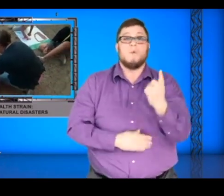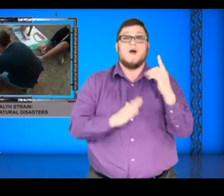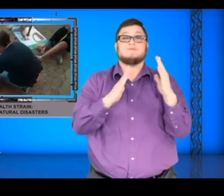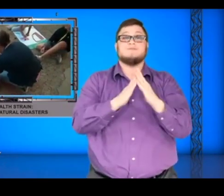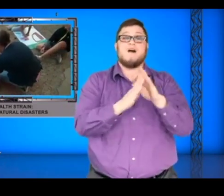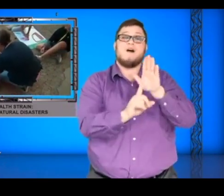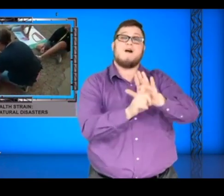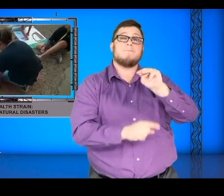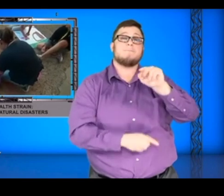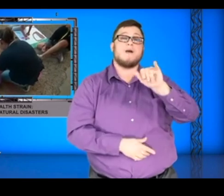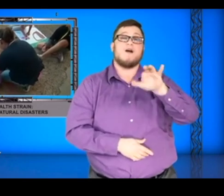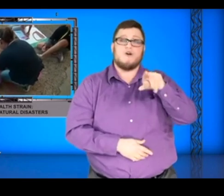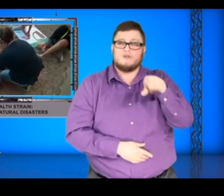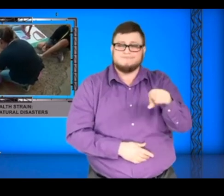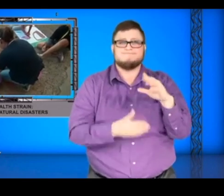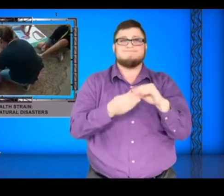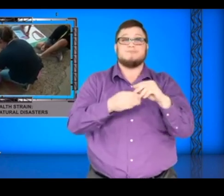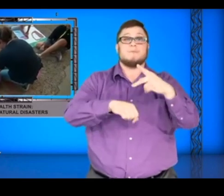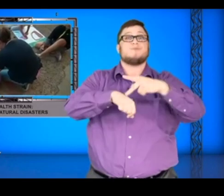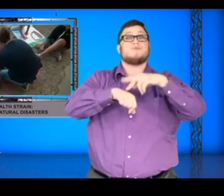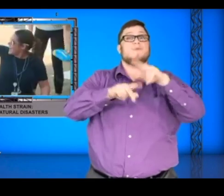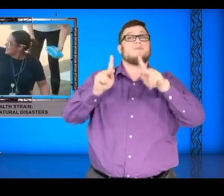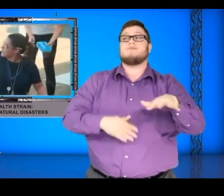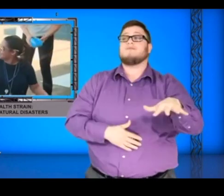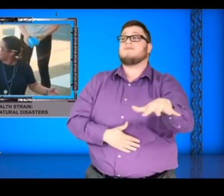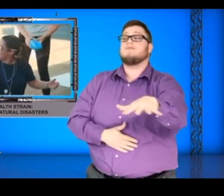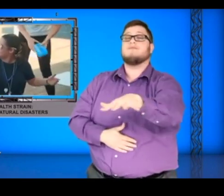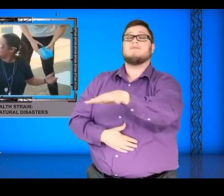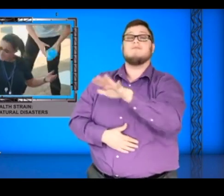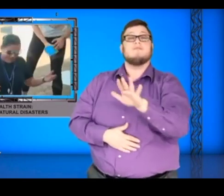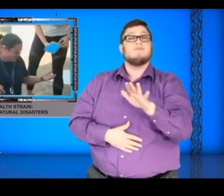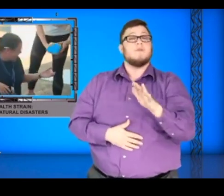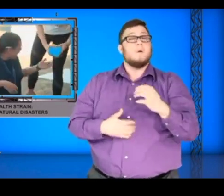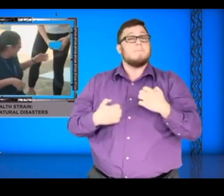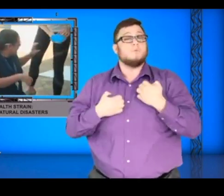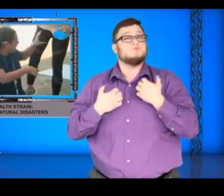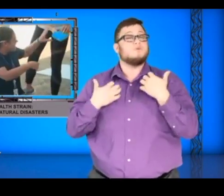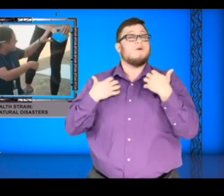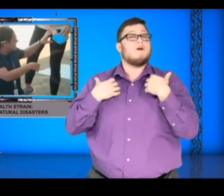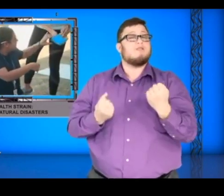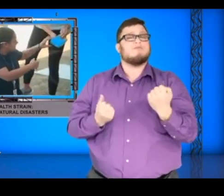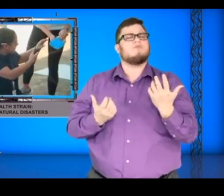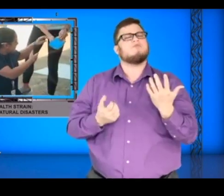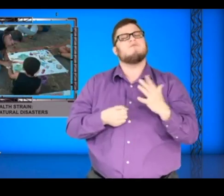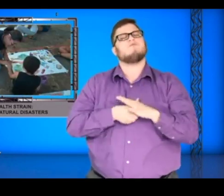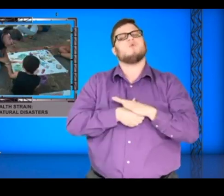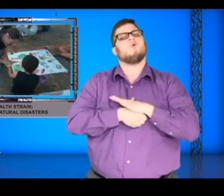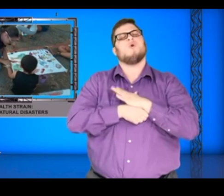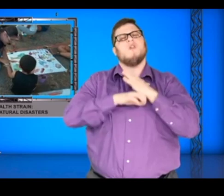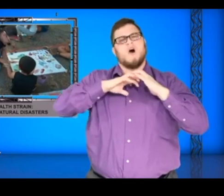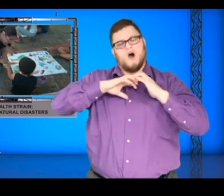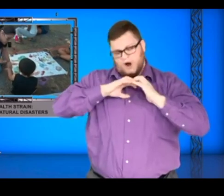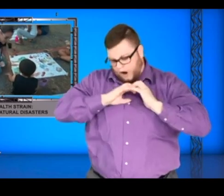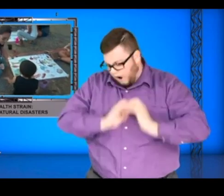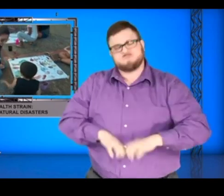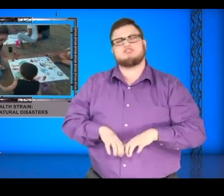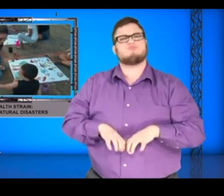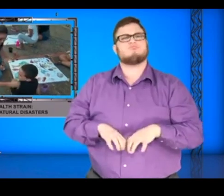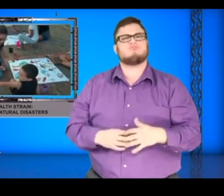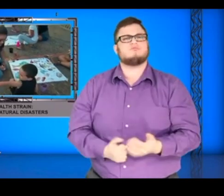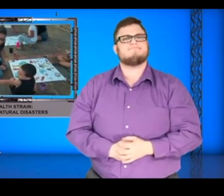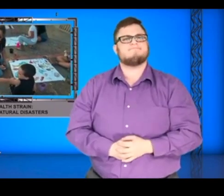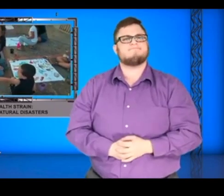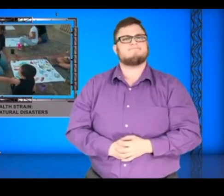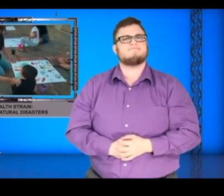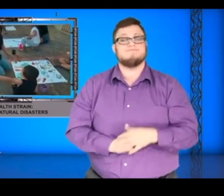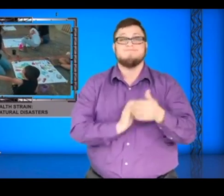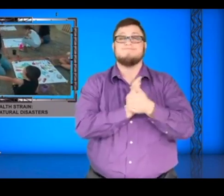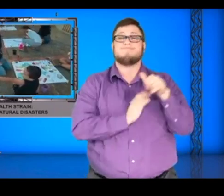The mayor of one town says the emotional health of Puerto Ricans is completely broken.